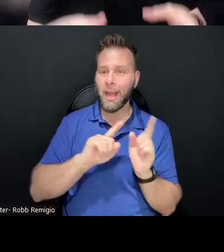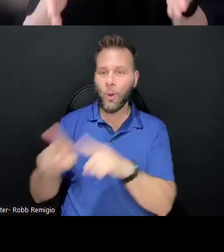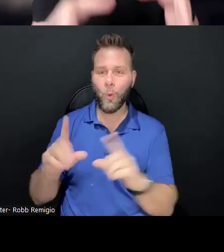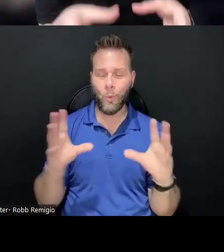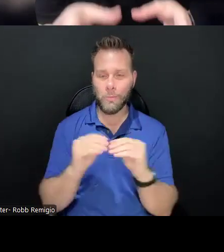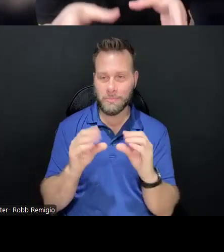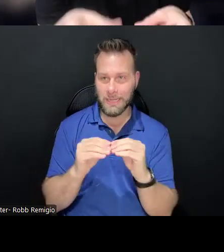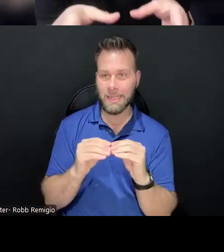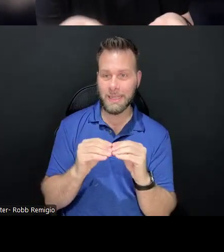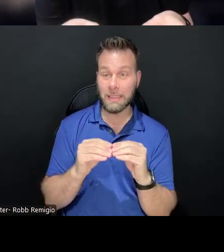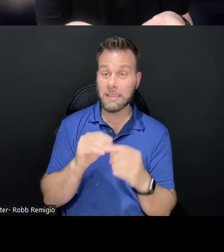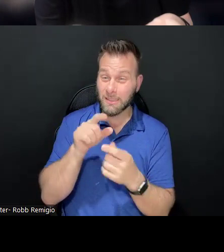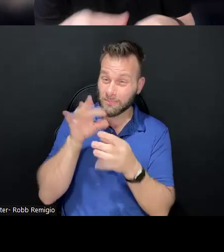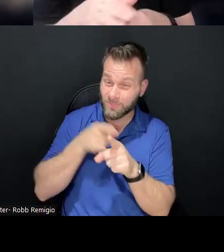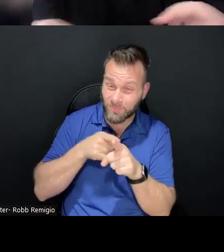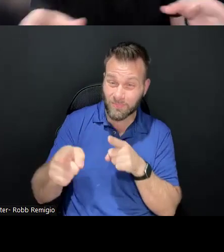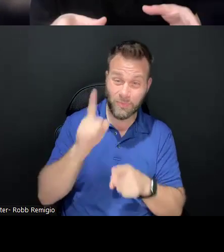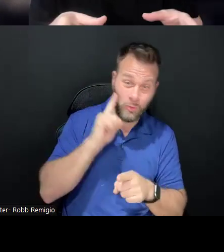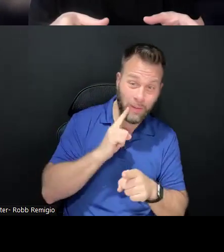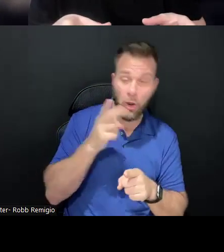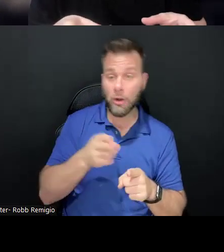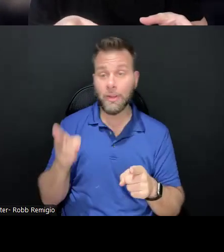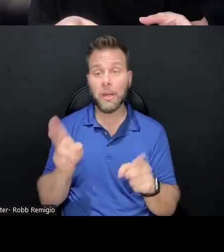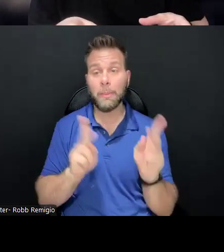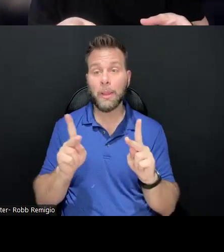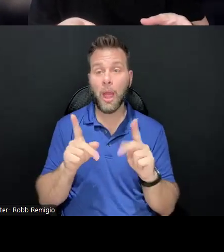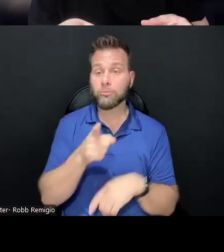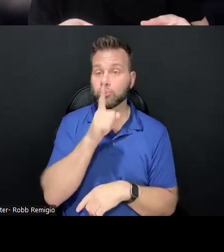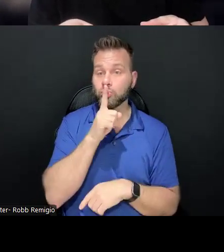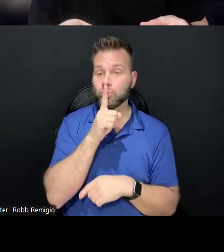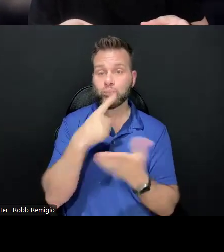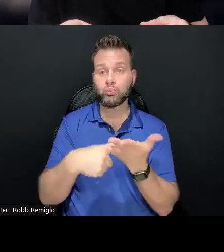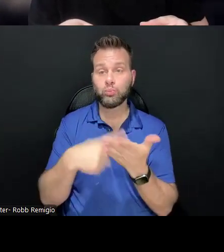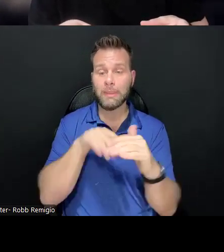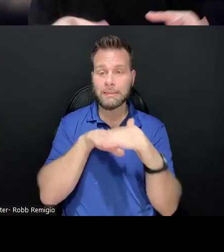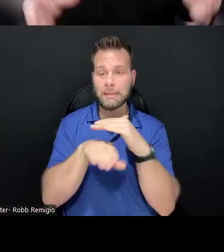have been in meetings, specifically for where nobody says anything about